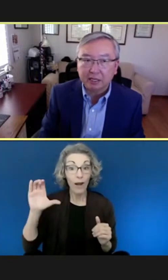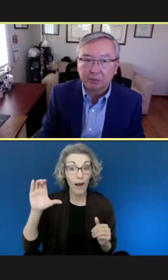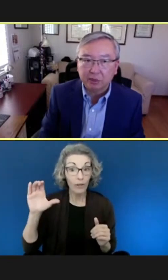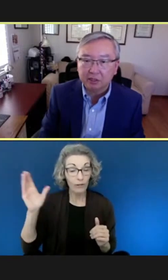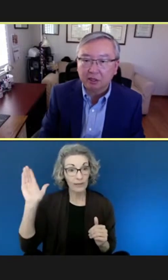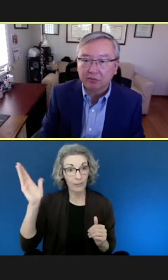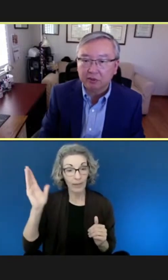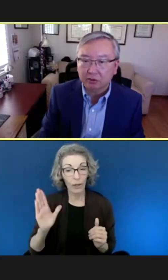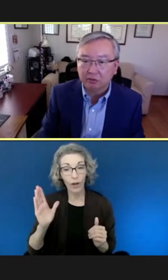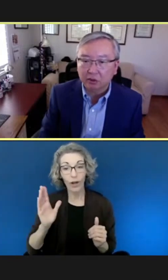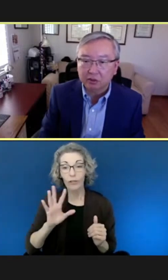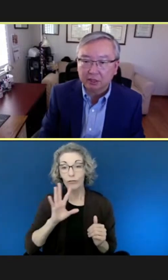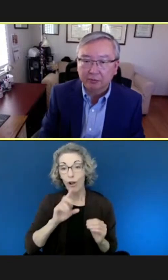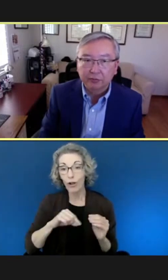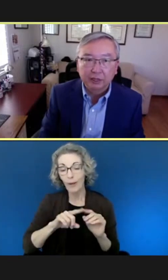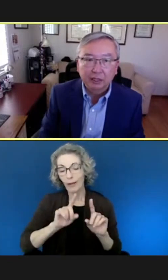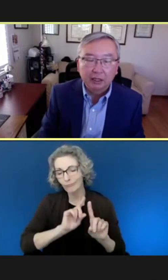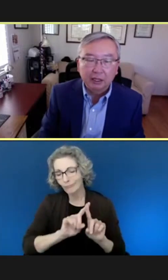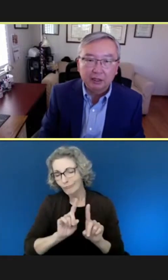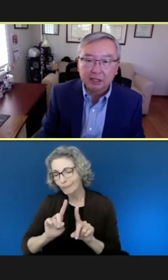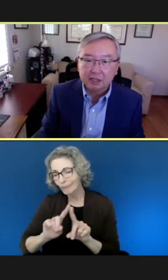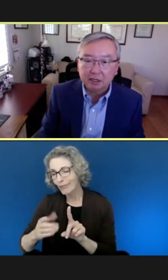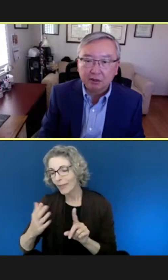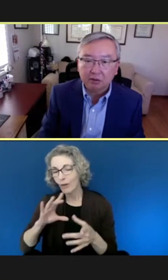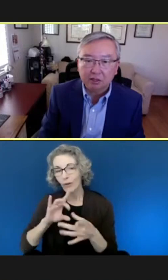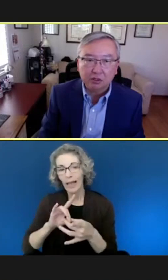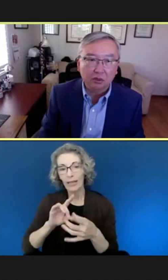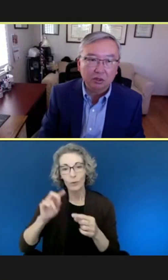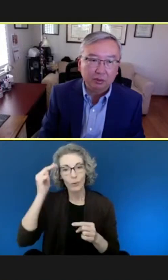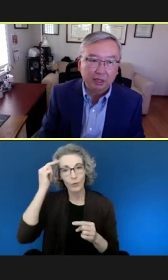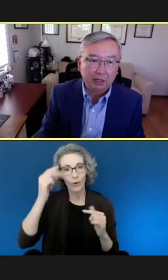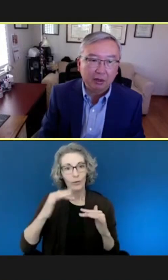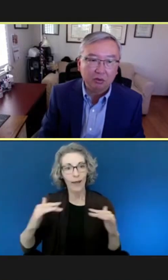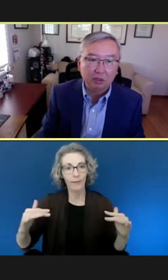about various aspects of neurodiversity, and